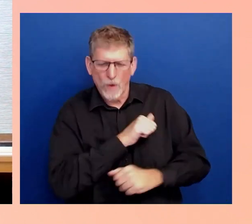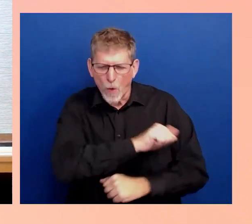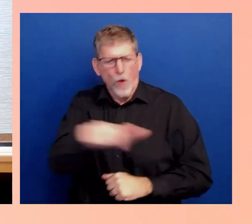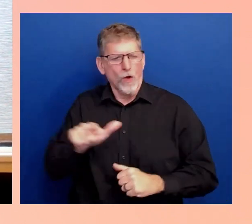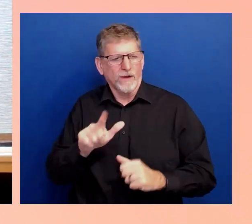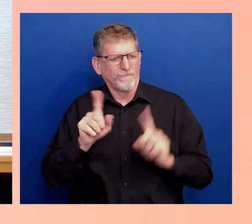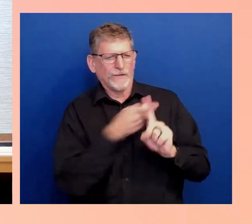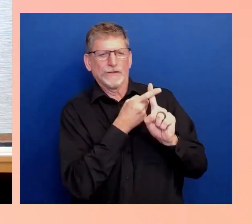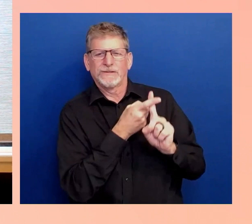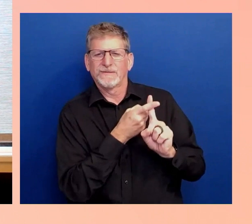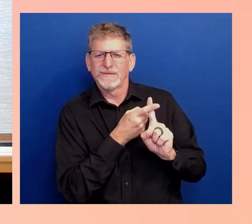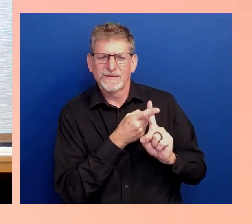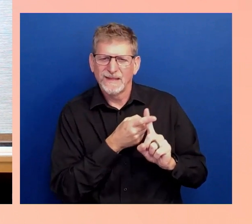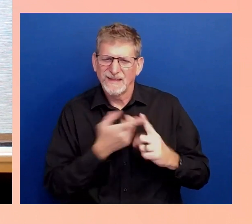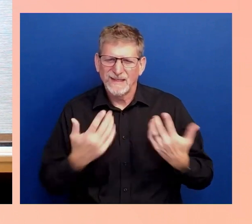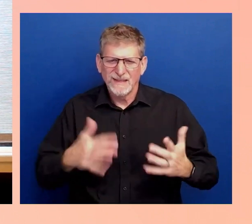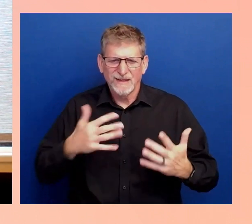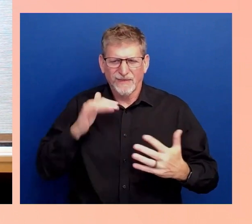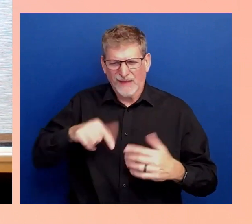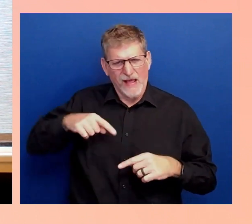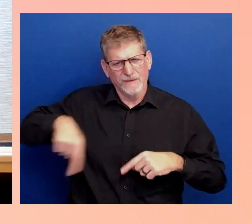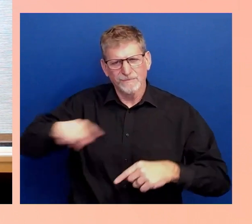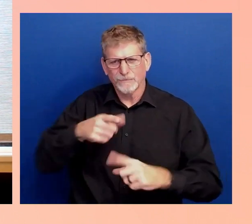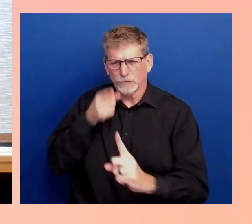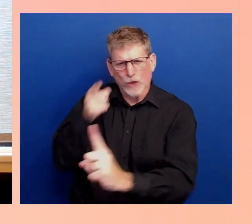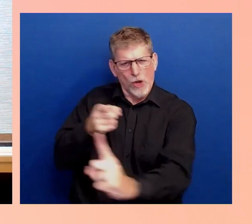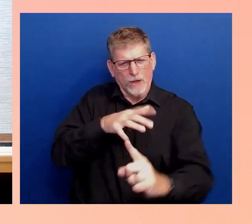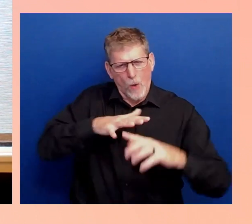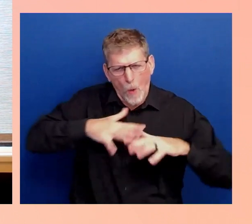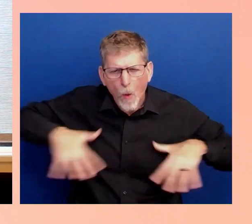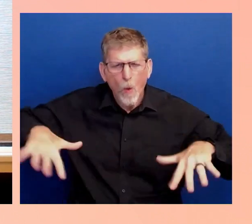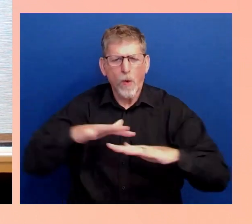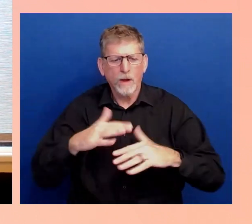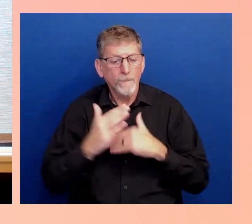these products and services for. Once you embrace that,